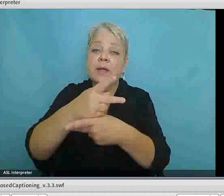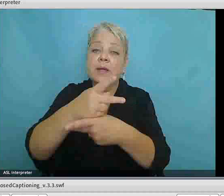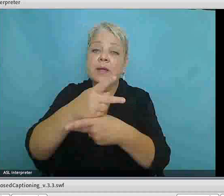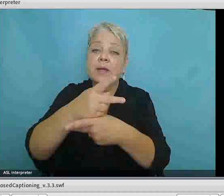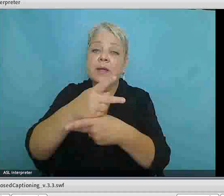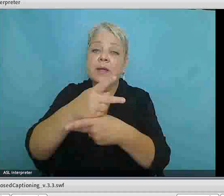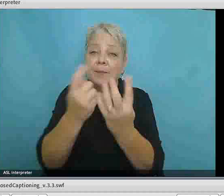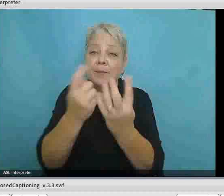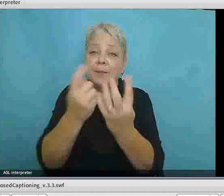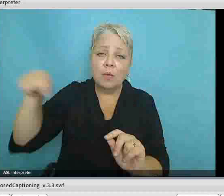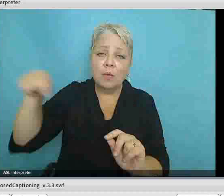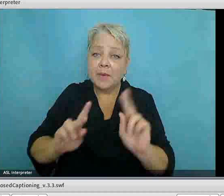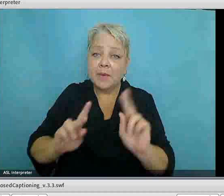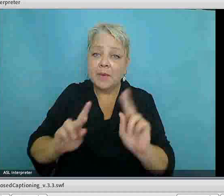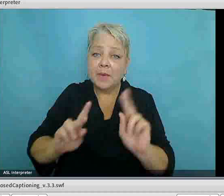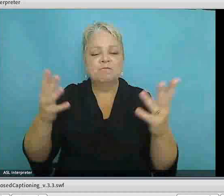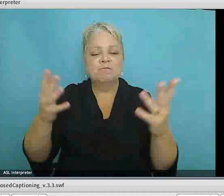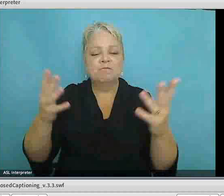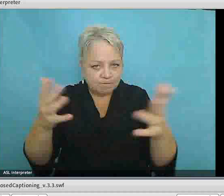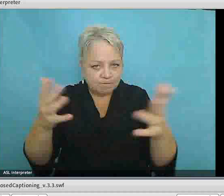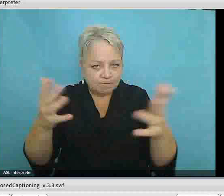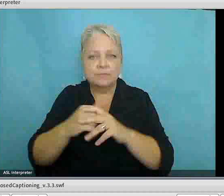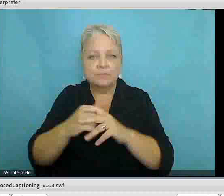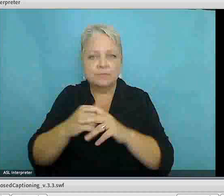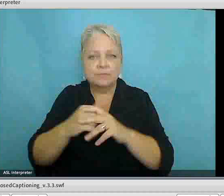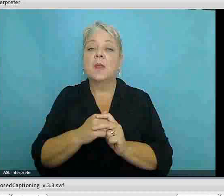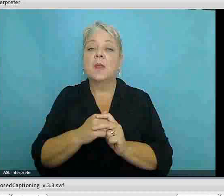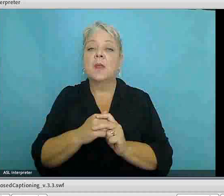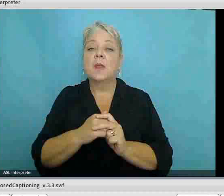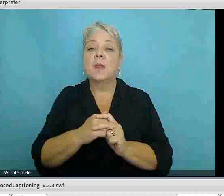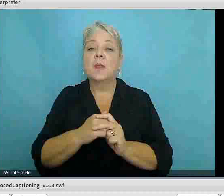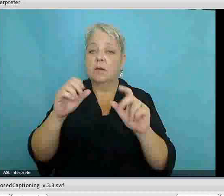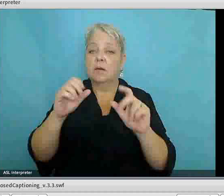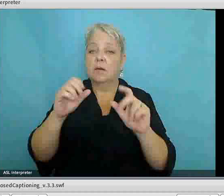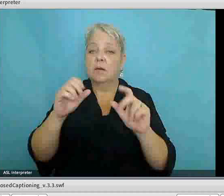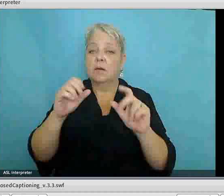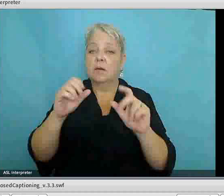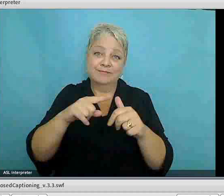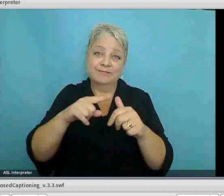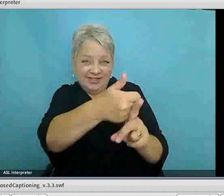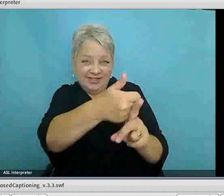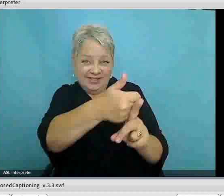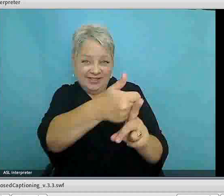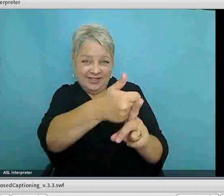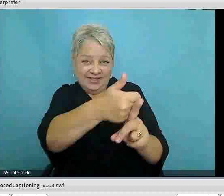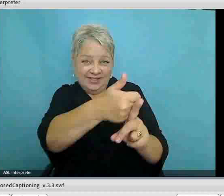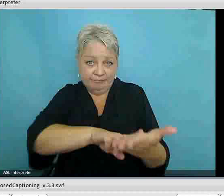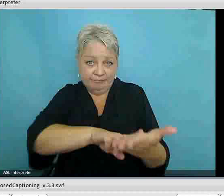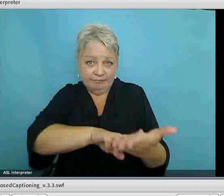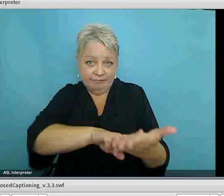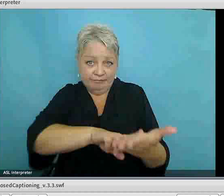The Care Team will include the enrollee, a primary care provider, and, very importantly,